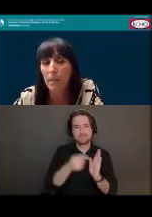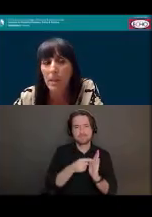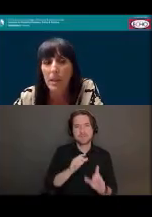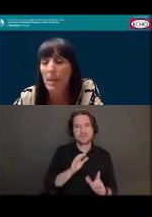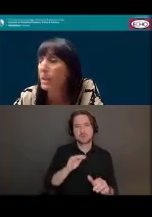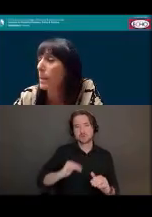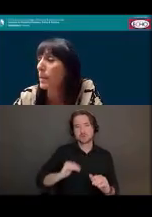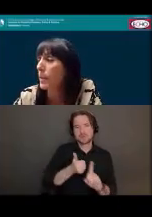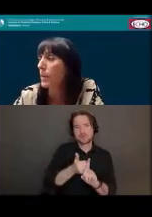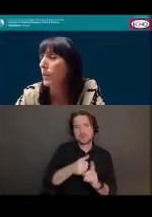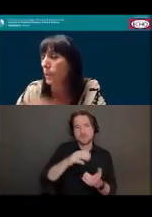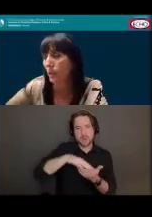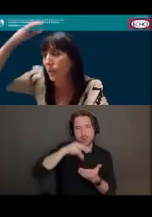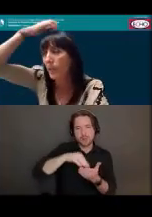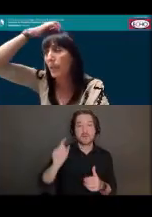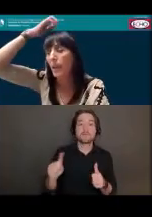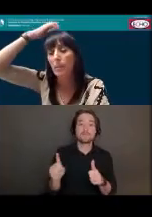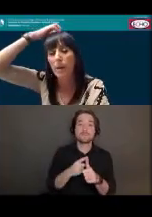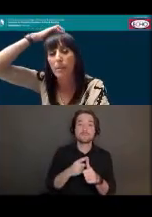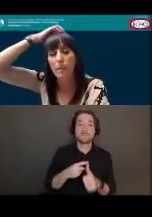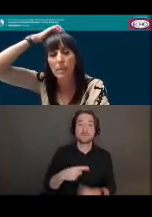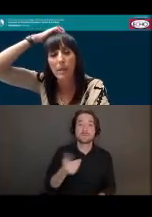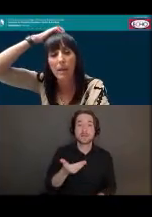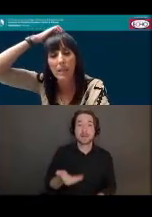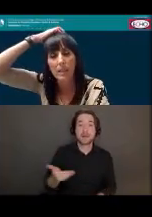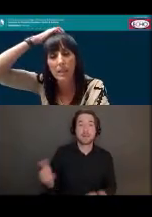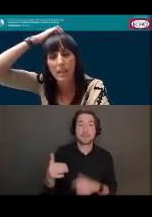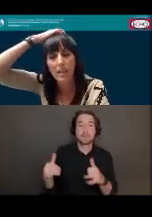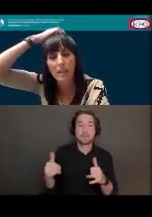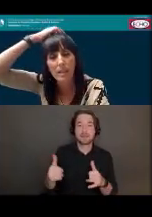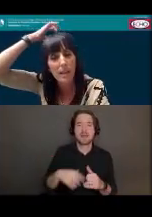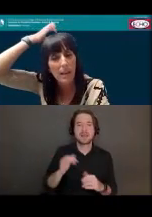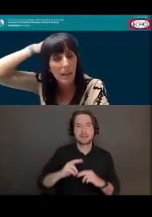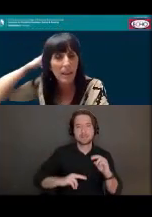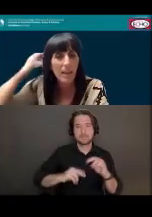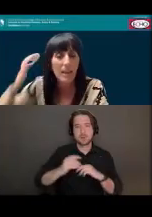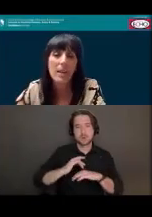building some of those early and problem solving skills. It gives